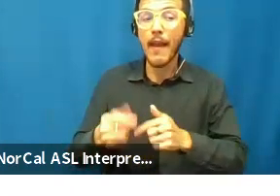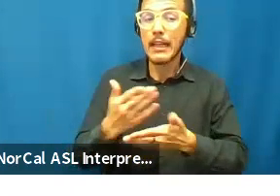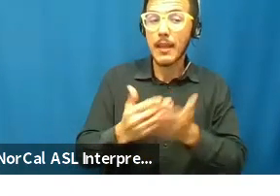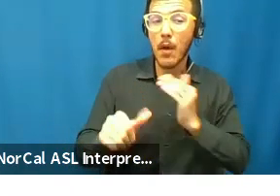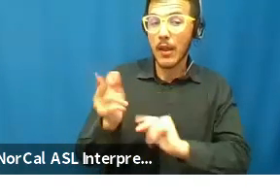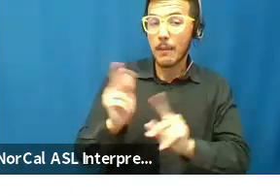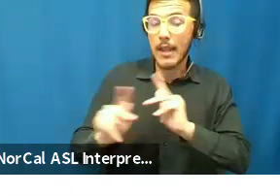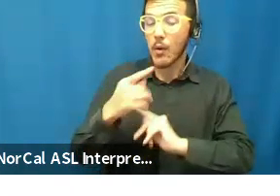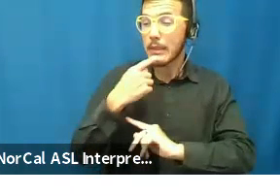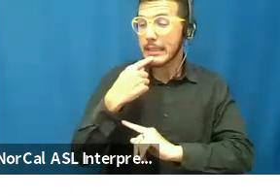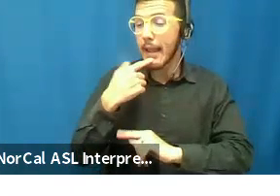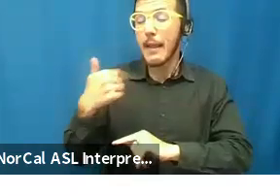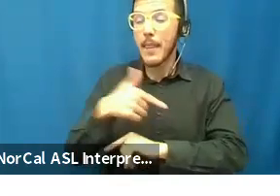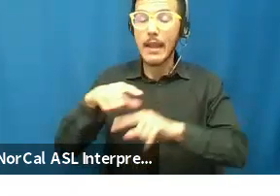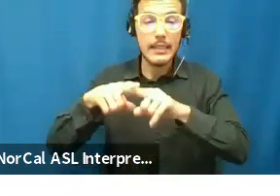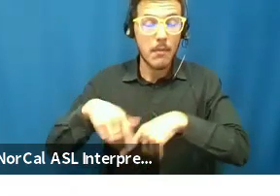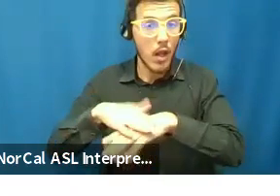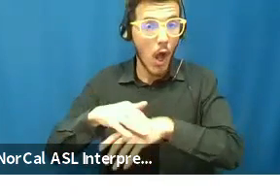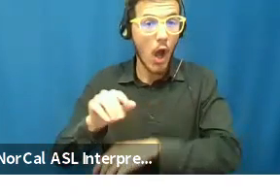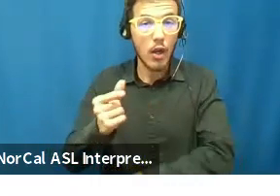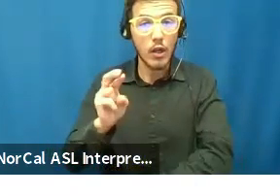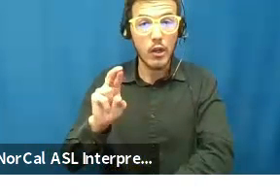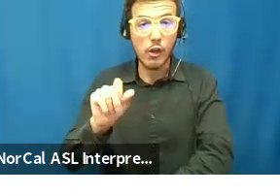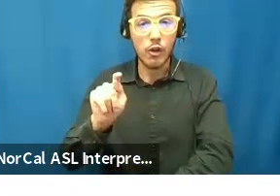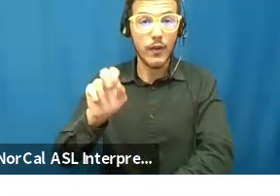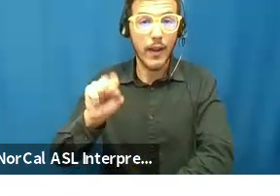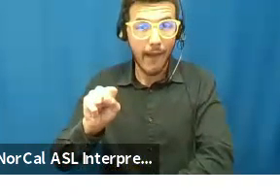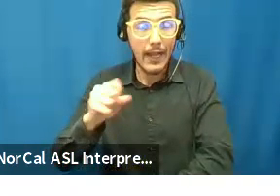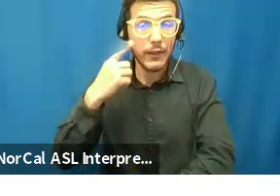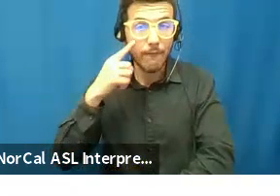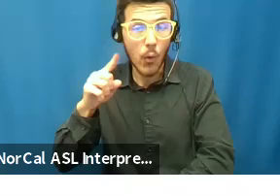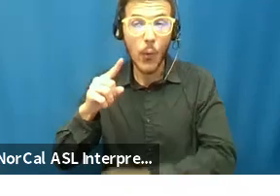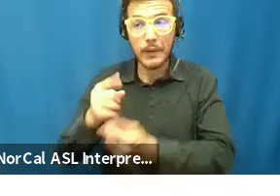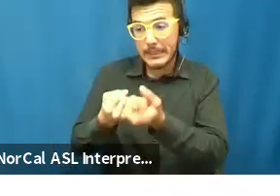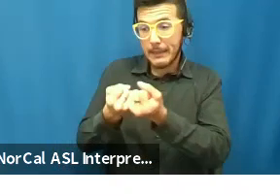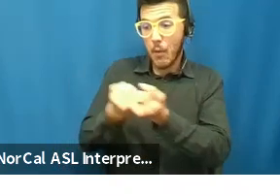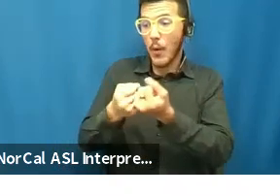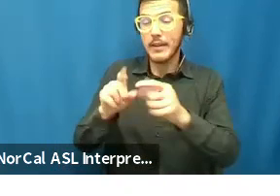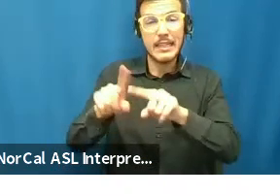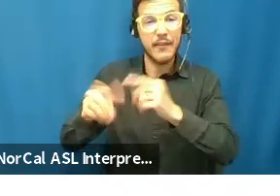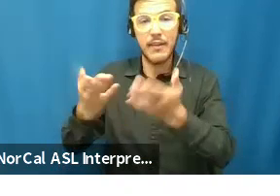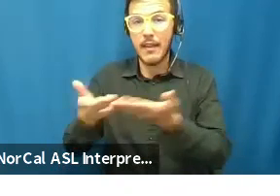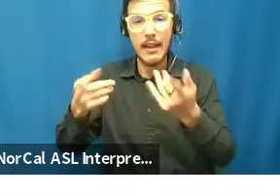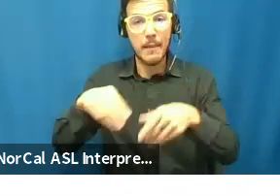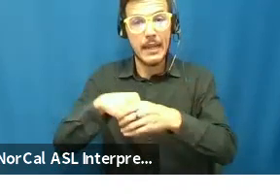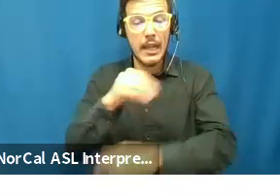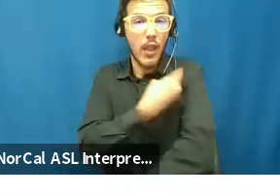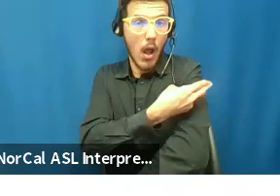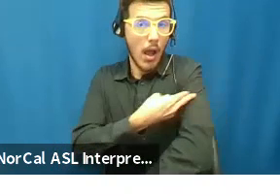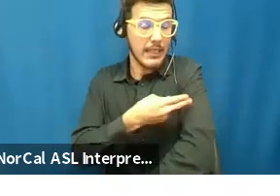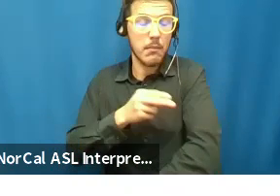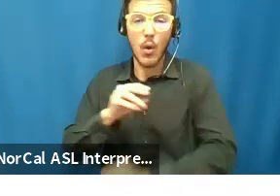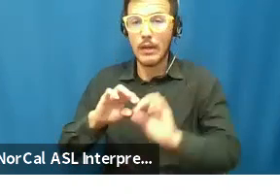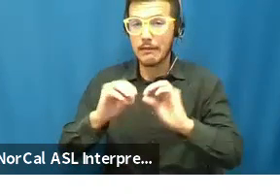outside grants, to support different initiatives at their hospital or healthcare organization.